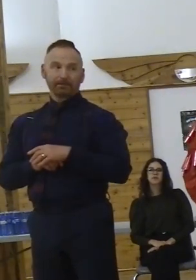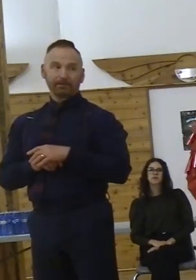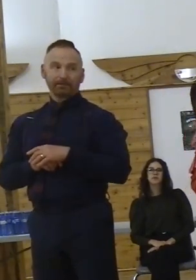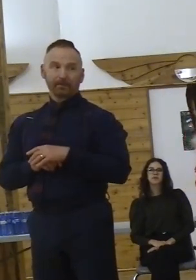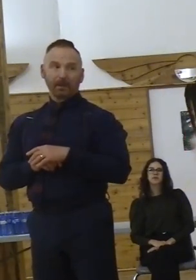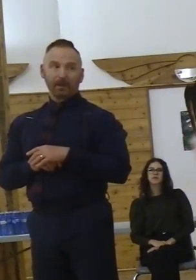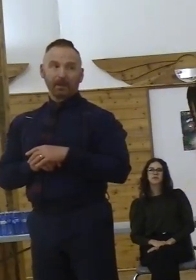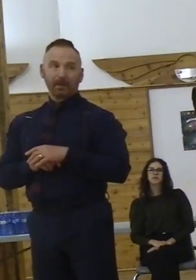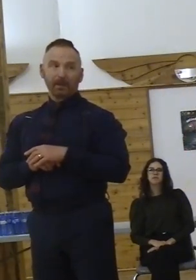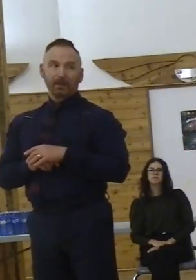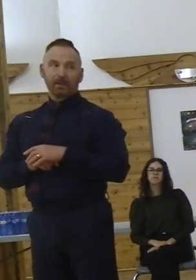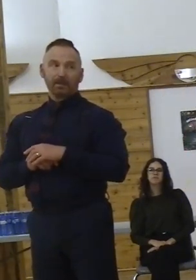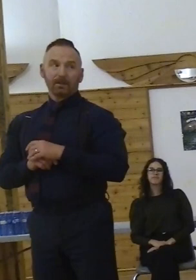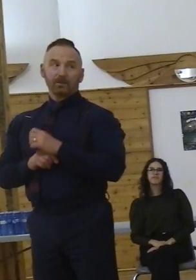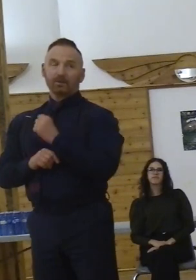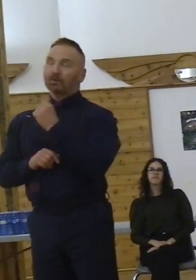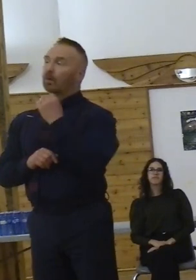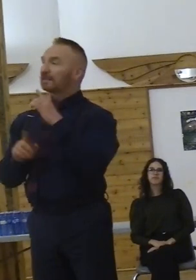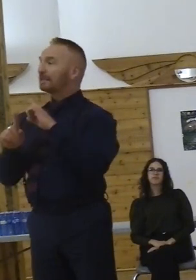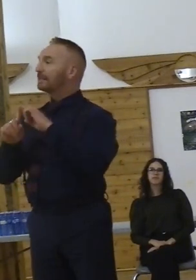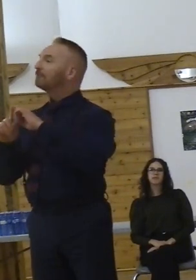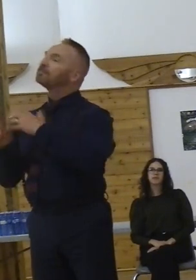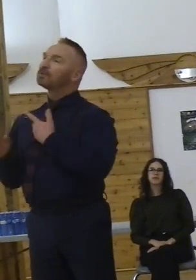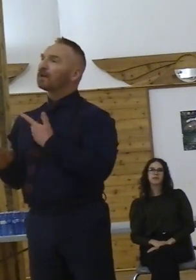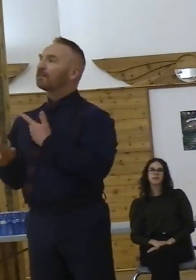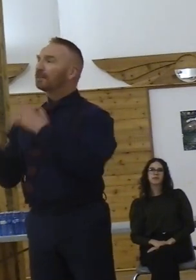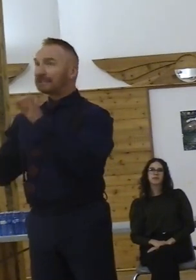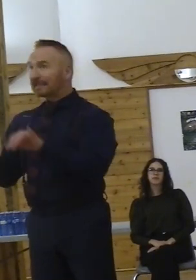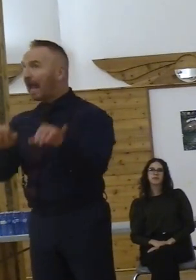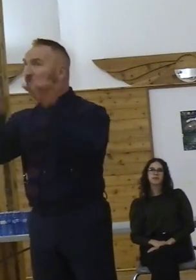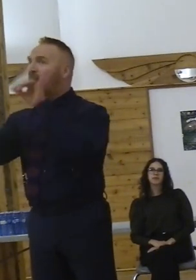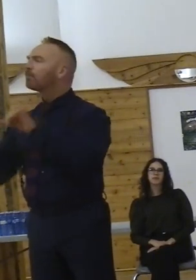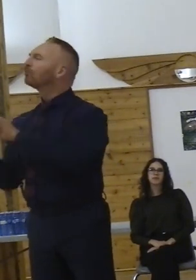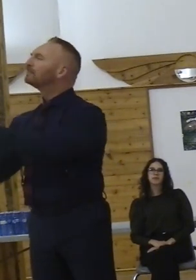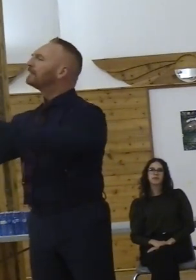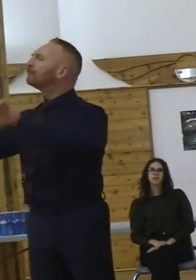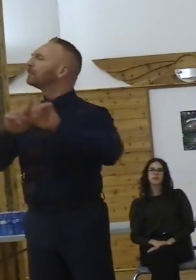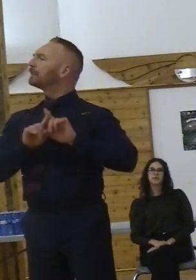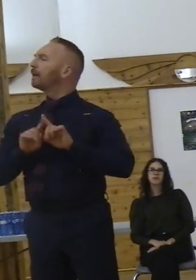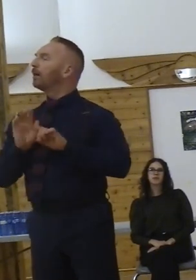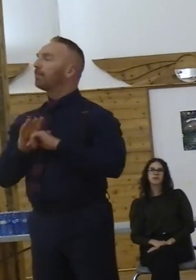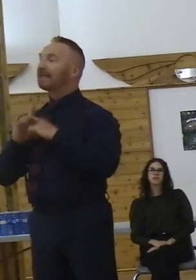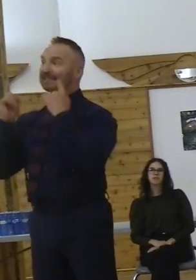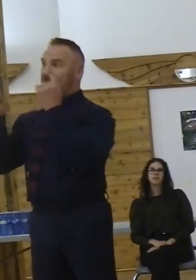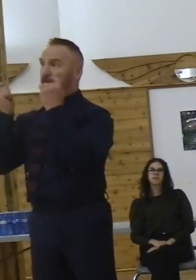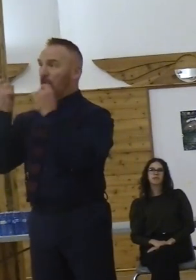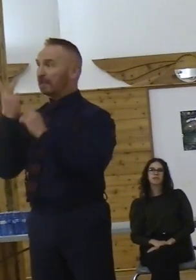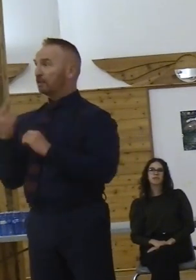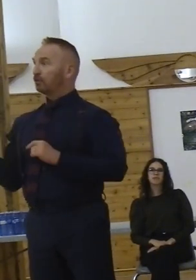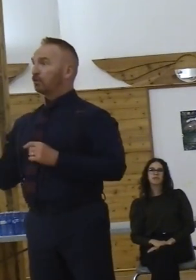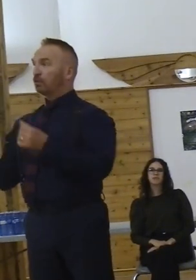So it's different everywhere. And even at that ceremony there was two men that went dancing.